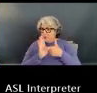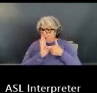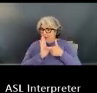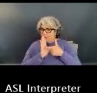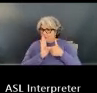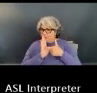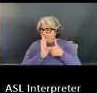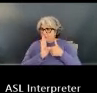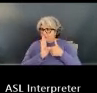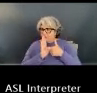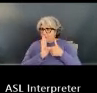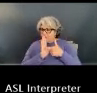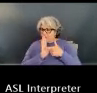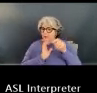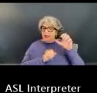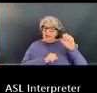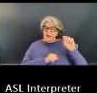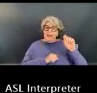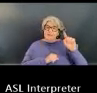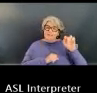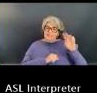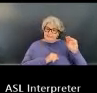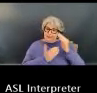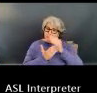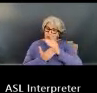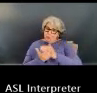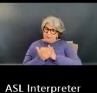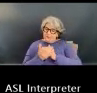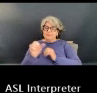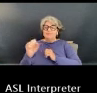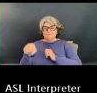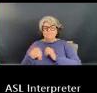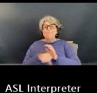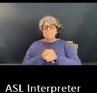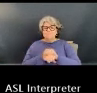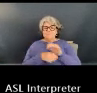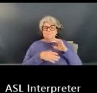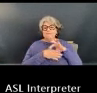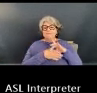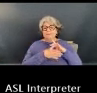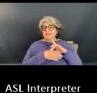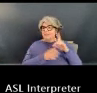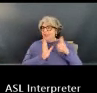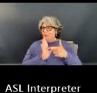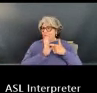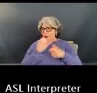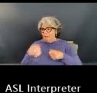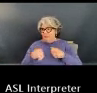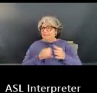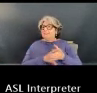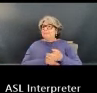have a certain amount of STEM courses that you've taken. Yeah, they're contact requirements. Yeah. Yeah, OK, great.